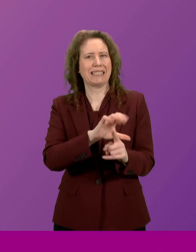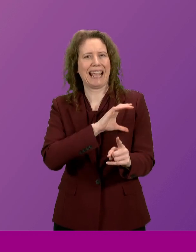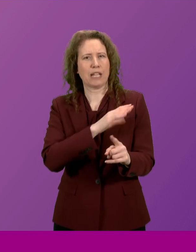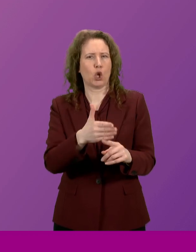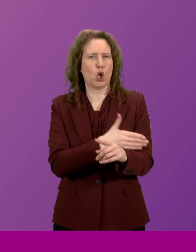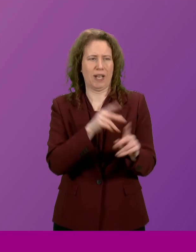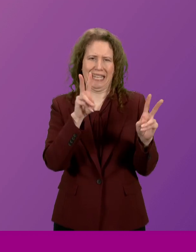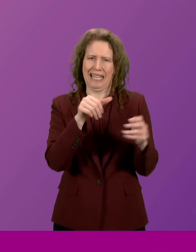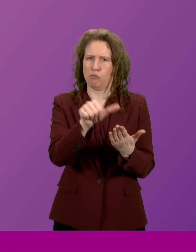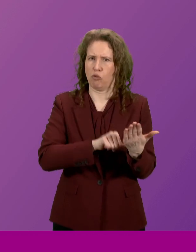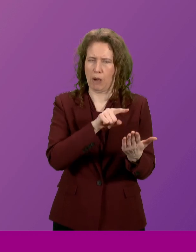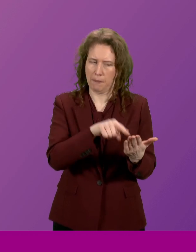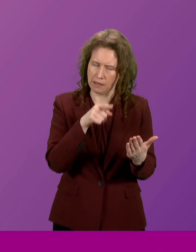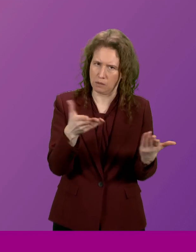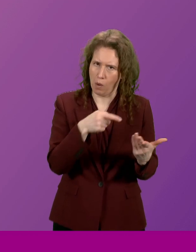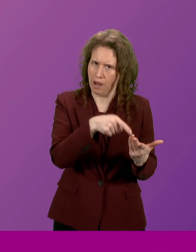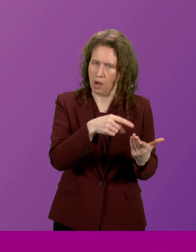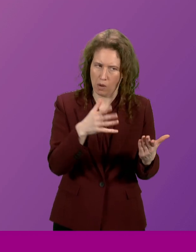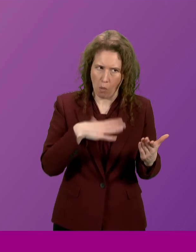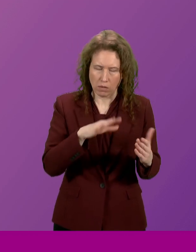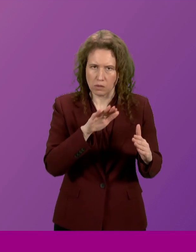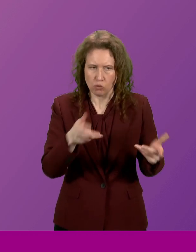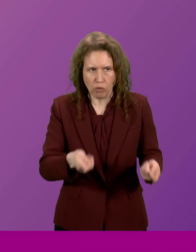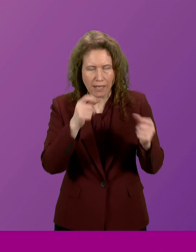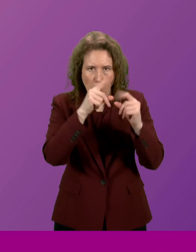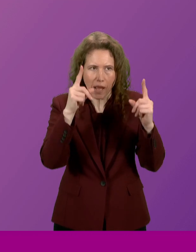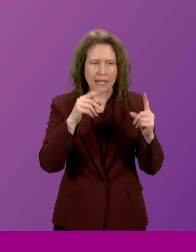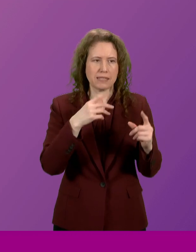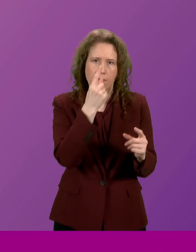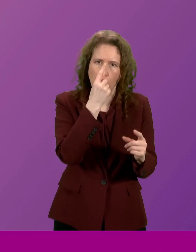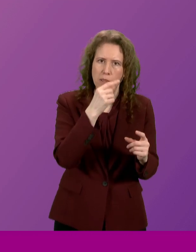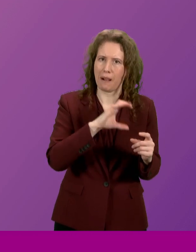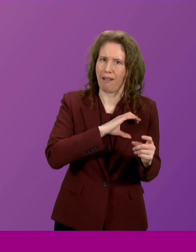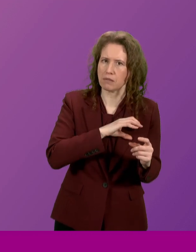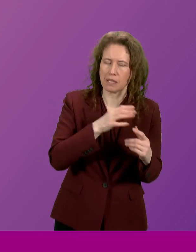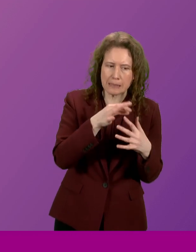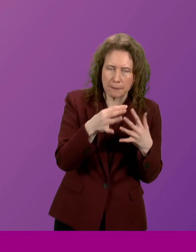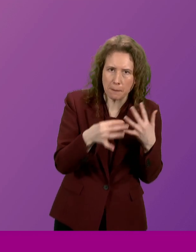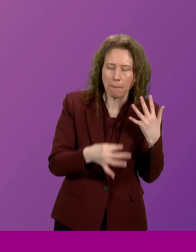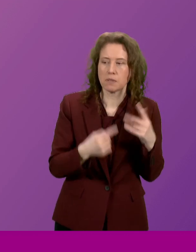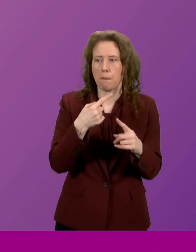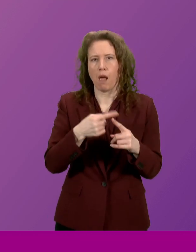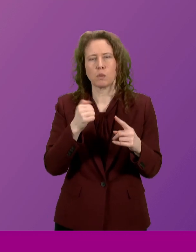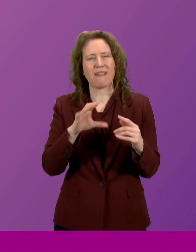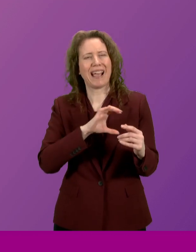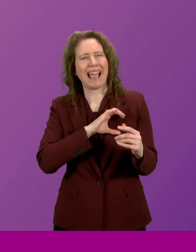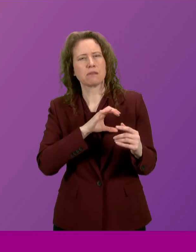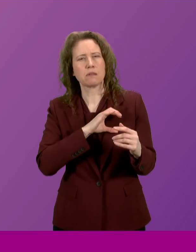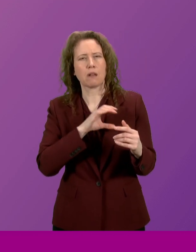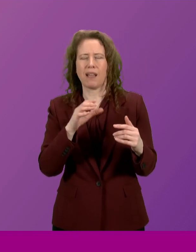we are committed to raising awareness of possible cancer symptoms—and through our new primary care cancer education platform, GatewayC, which provides